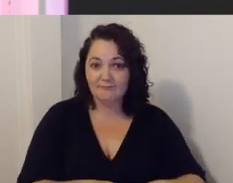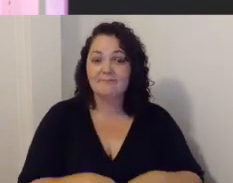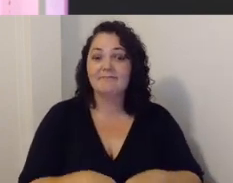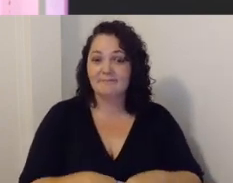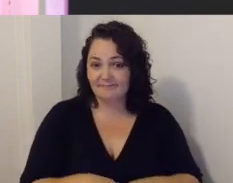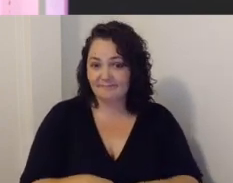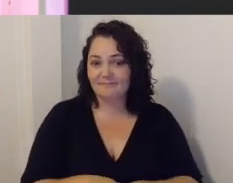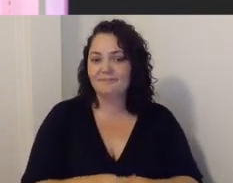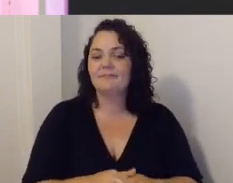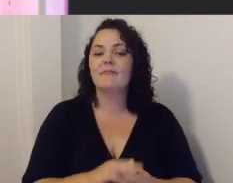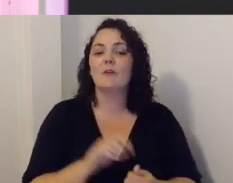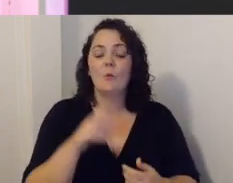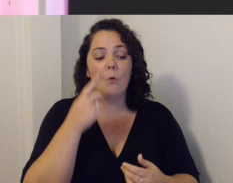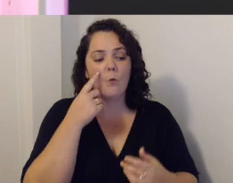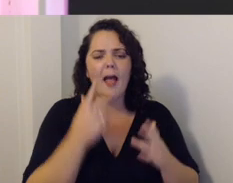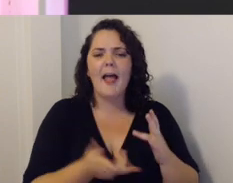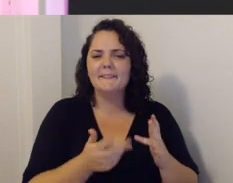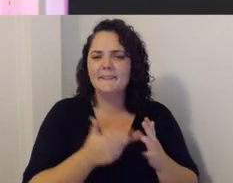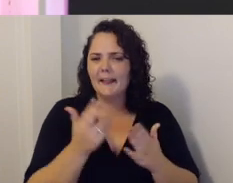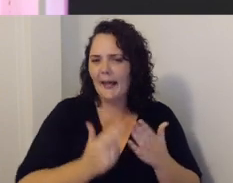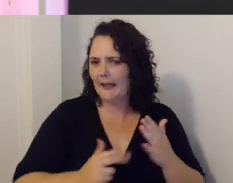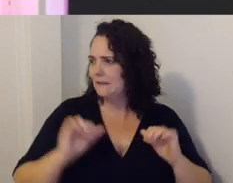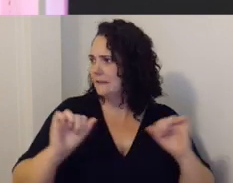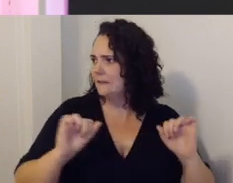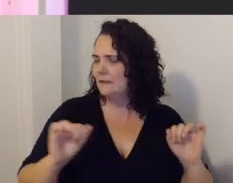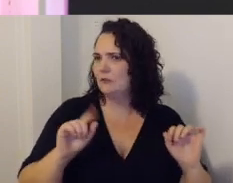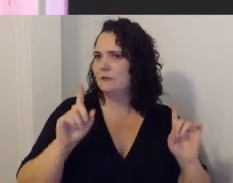then if you start to look at a lot of other artists drawings and you also start to look at